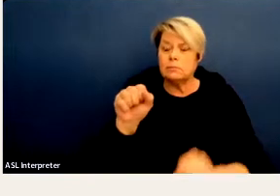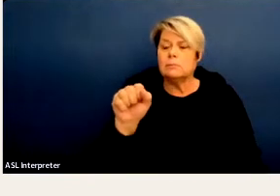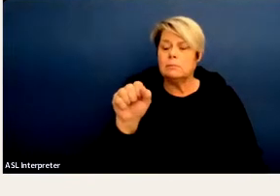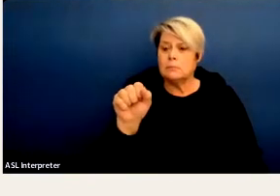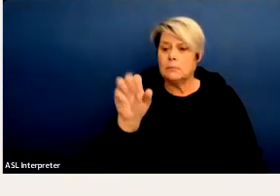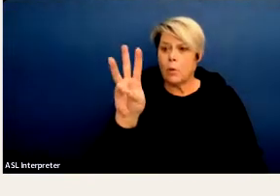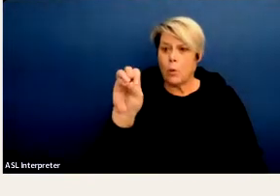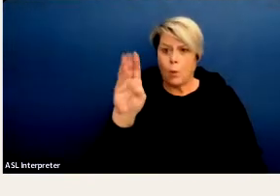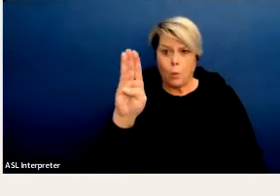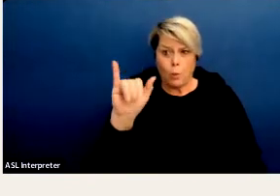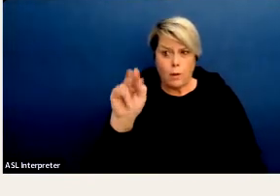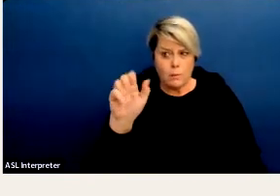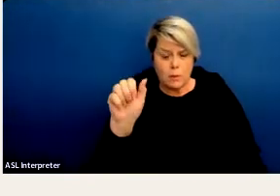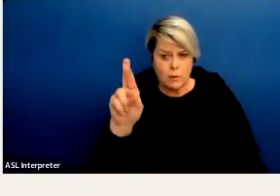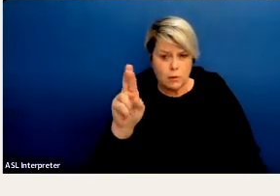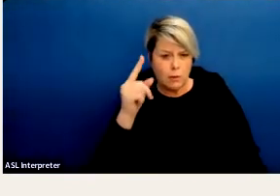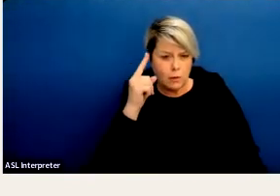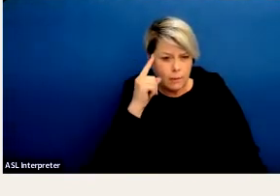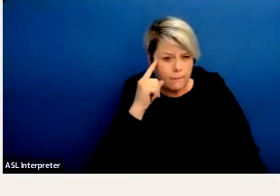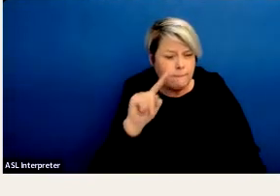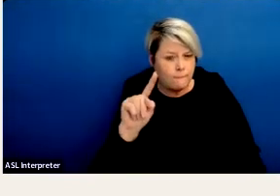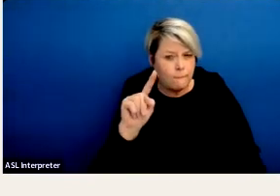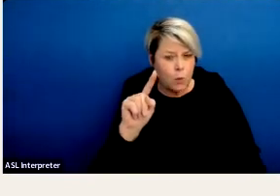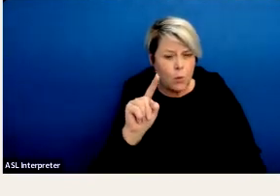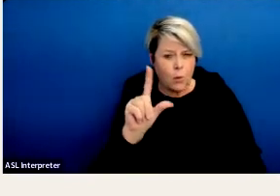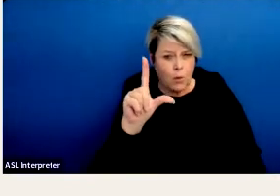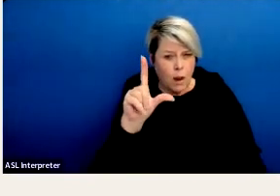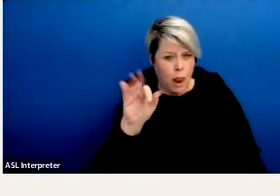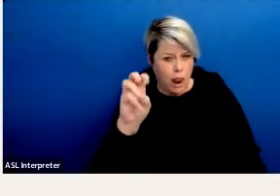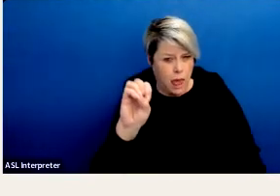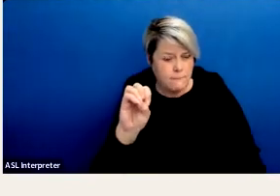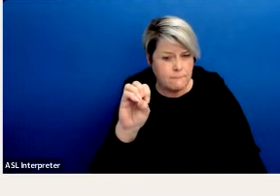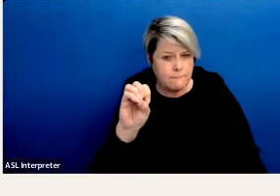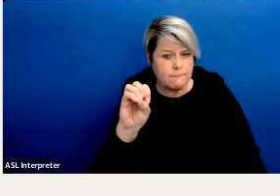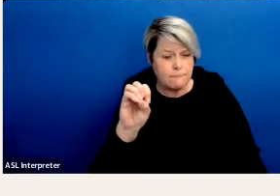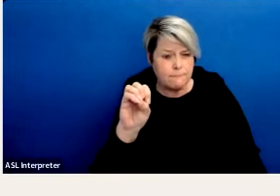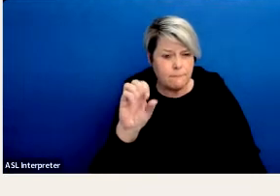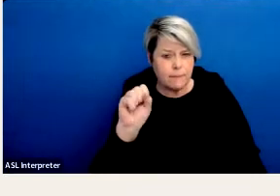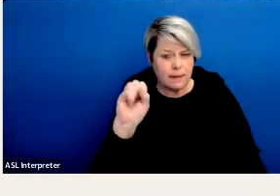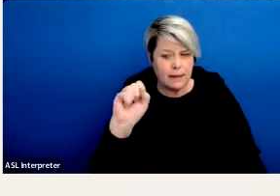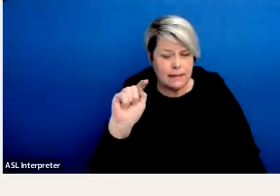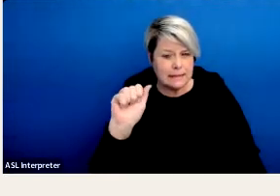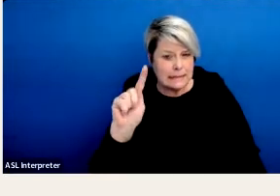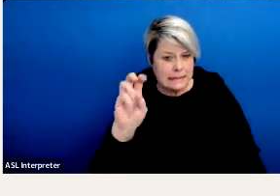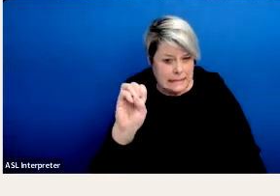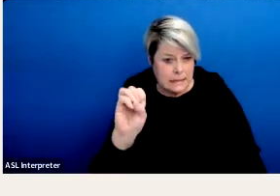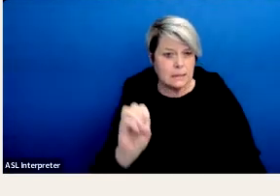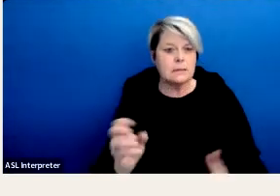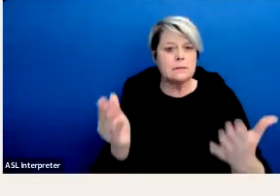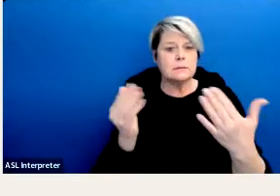agriculture hot on the picks. They are actually having a webinar pretty quick coming up on